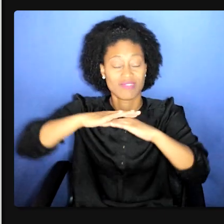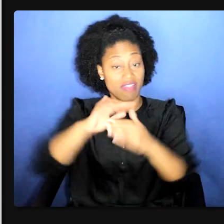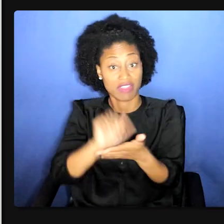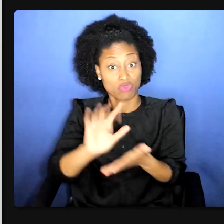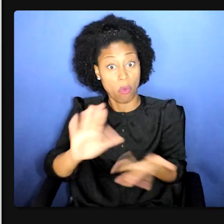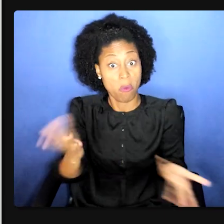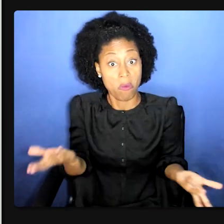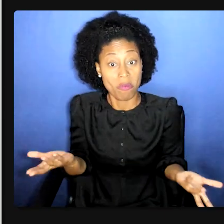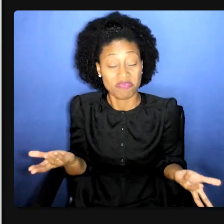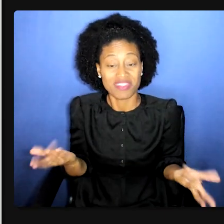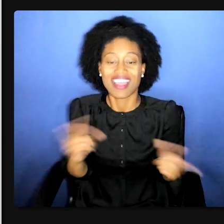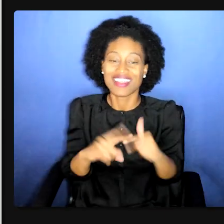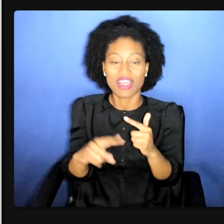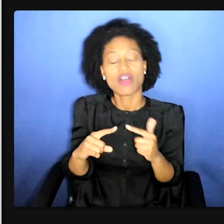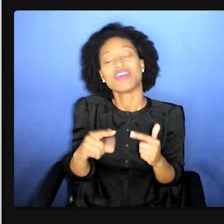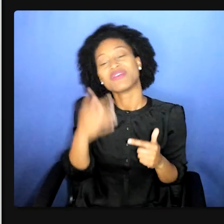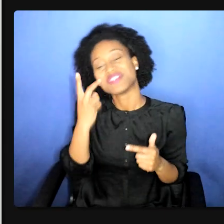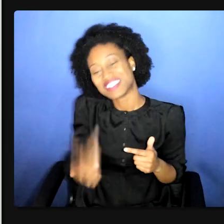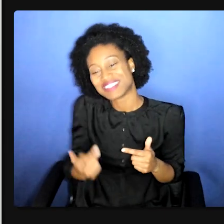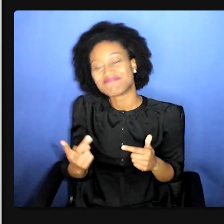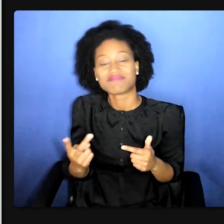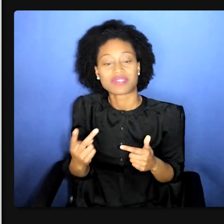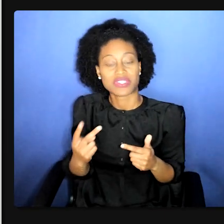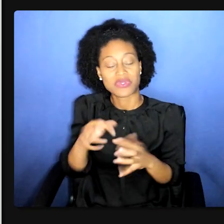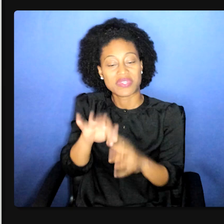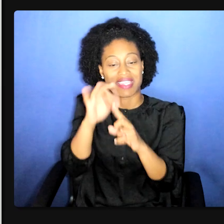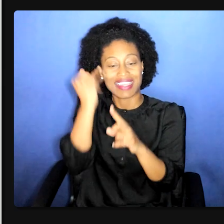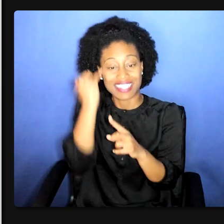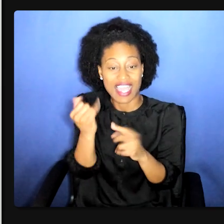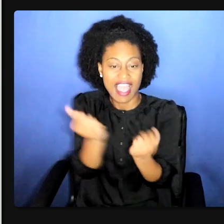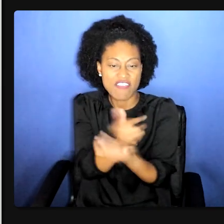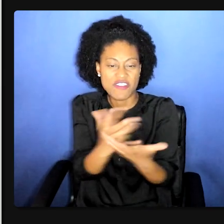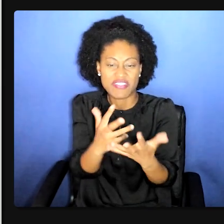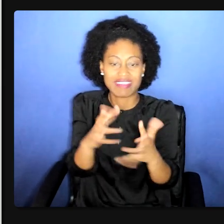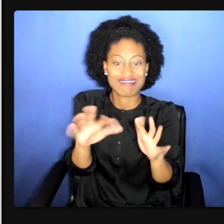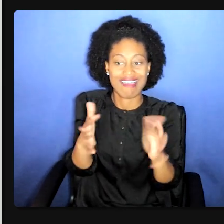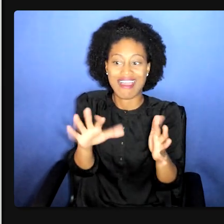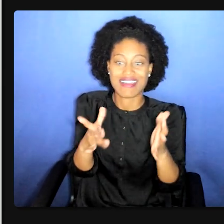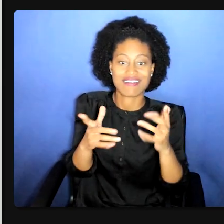exciting new things in v3 that we're working on is the idea that everything is kind of variable